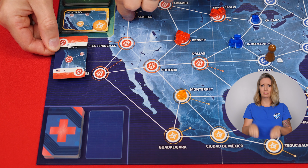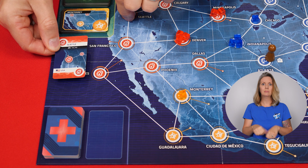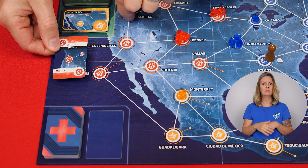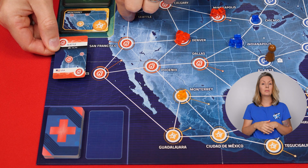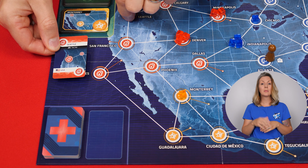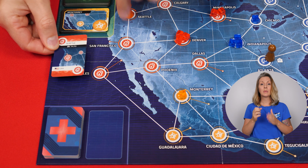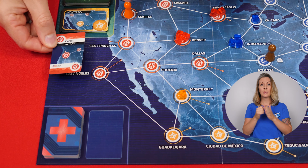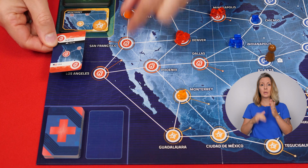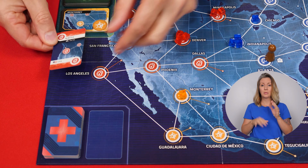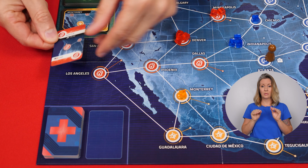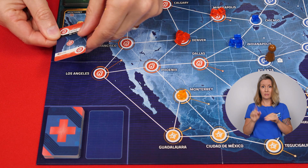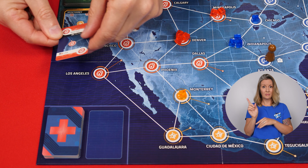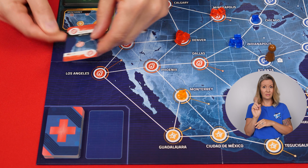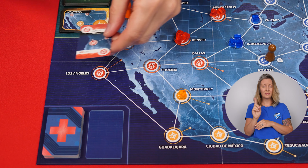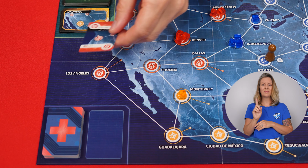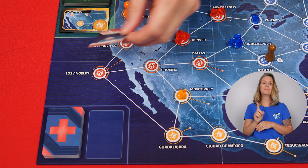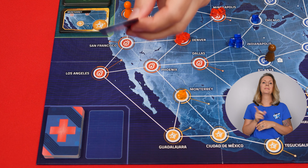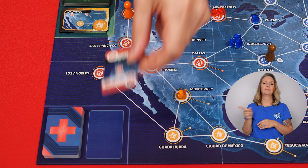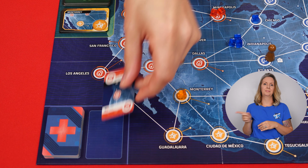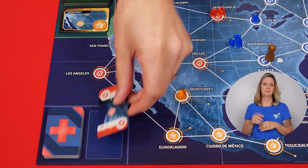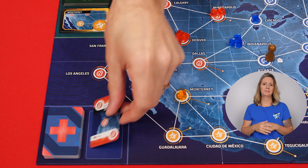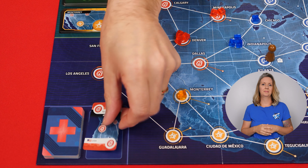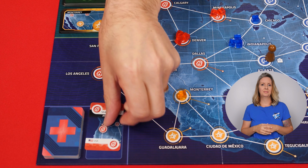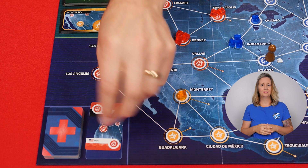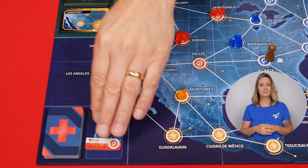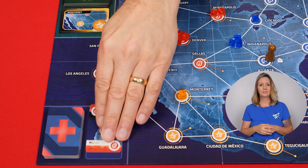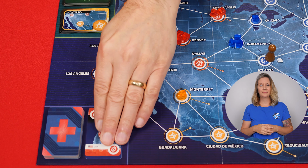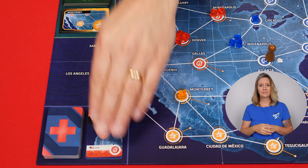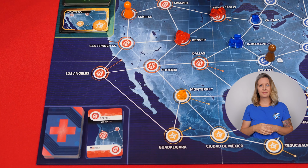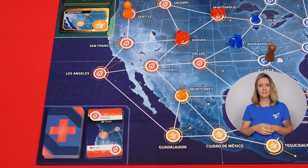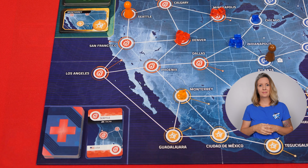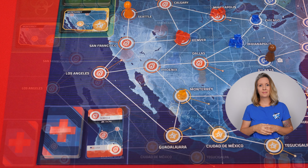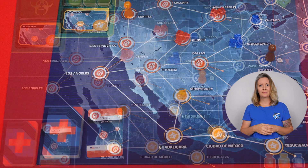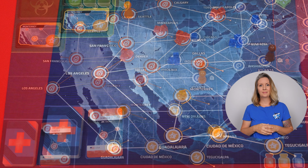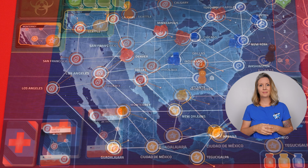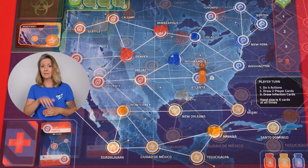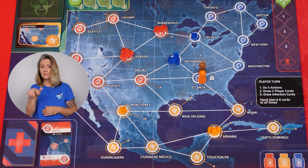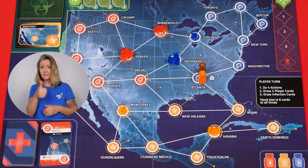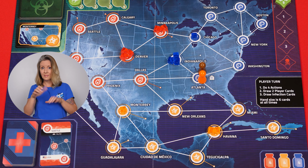there. Anytime a player card is discarded, you put it face-up here. You can also move